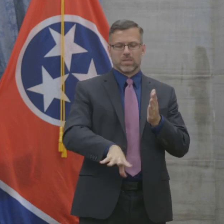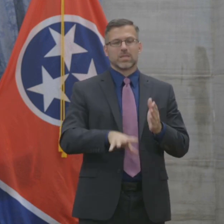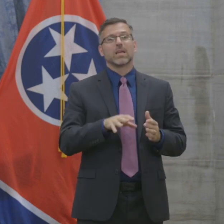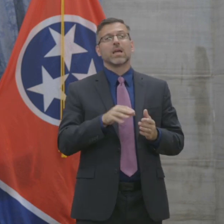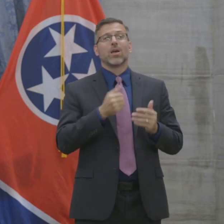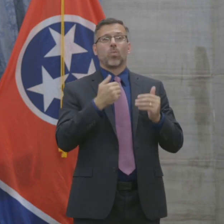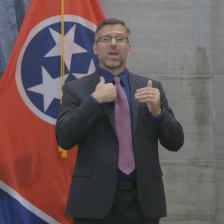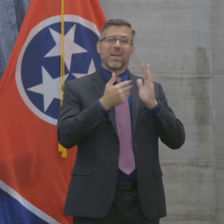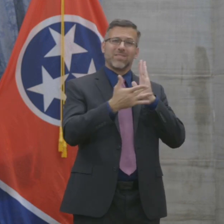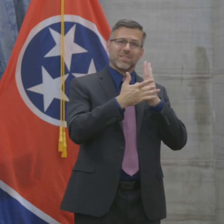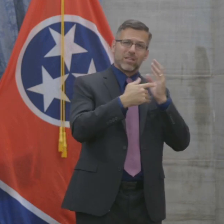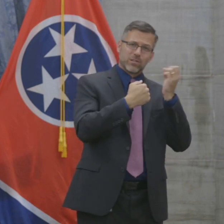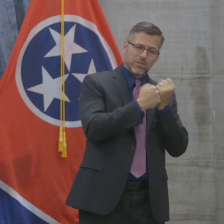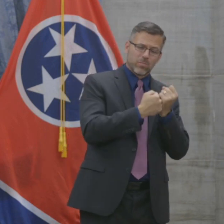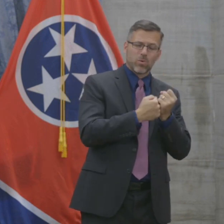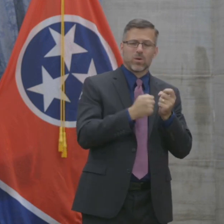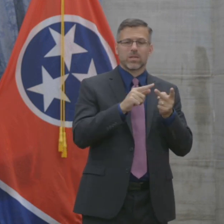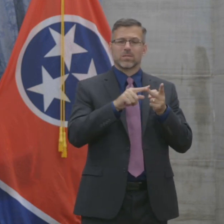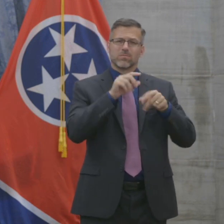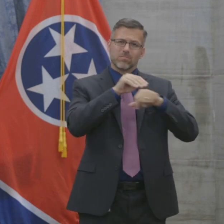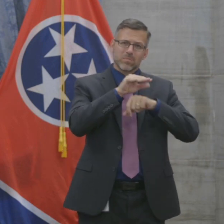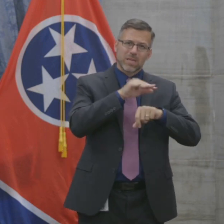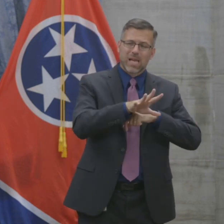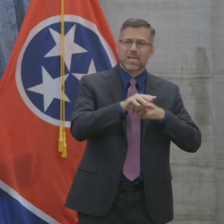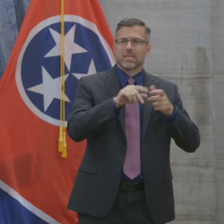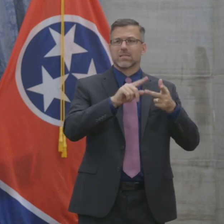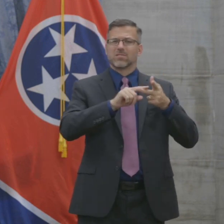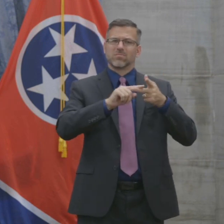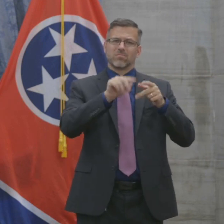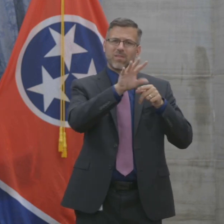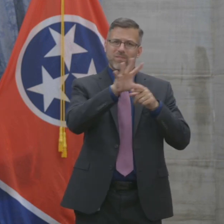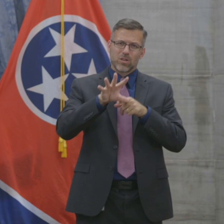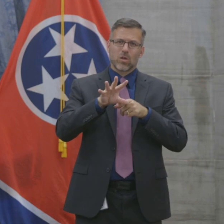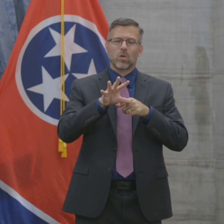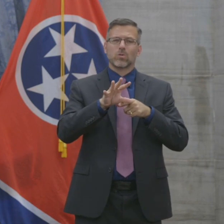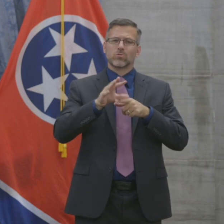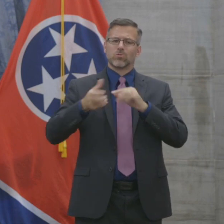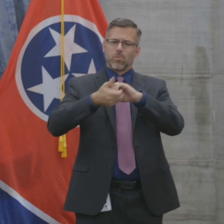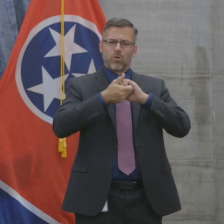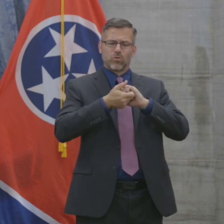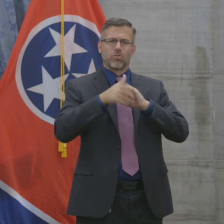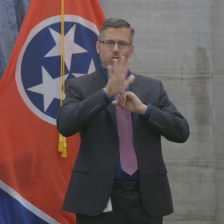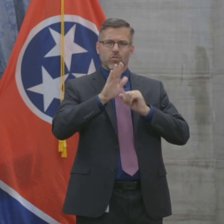resources and we're excited to continue to support families, especially in early literacy as we look at some of the learning